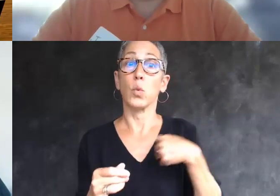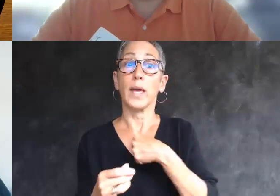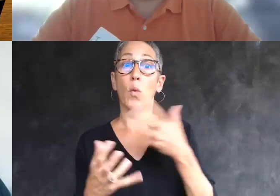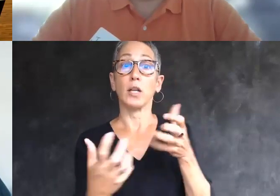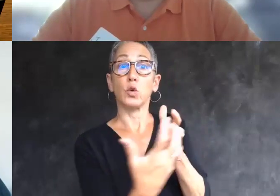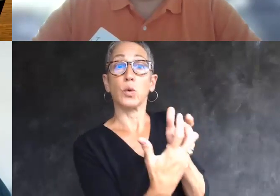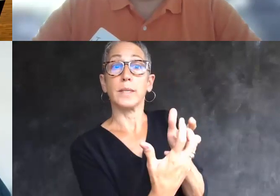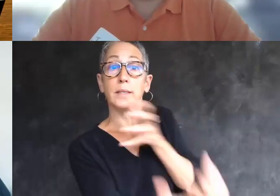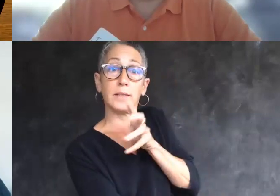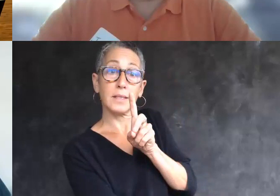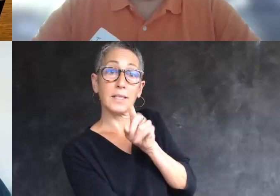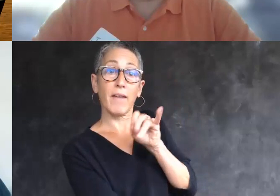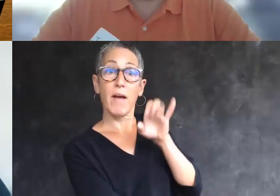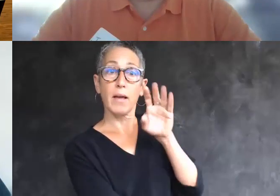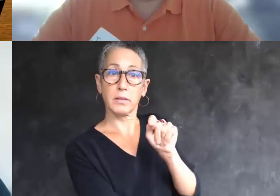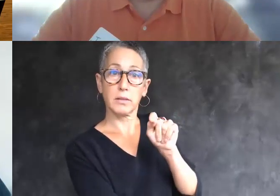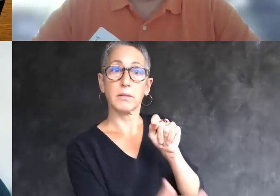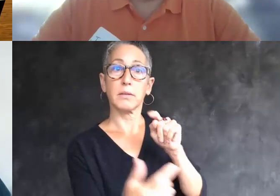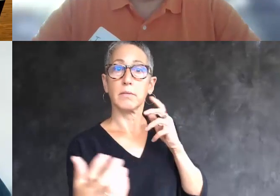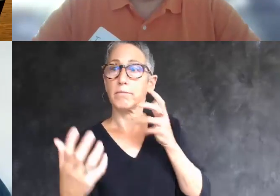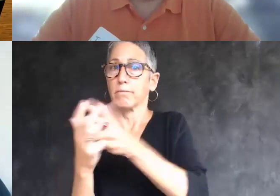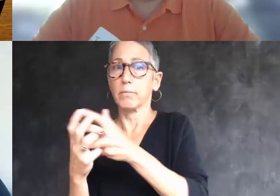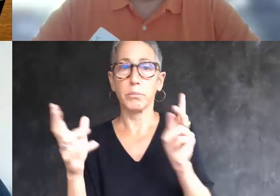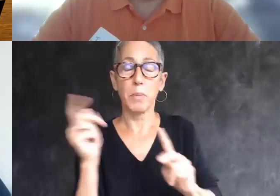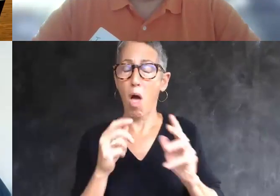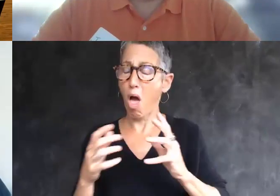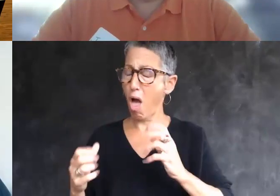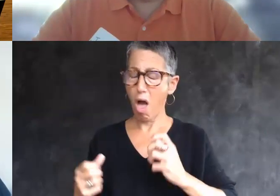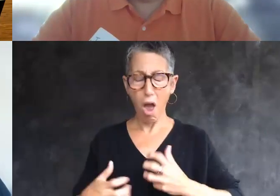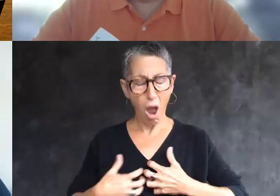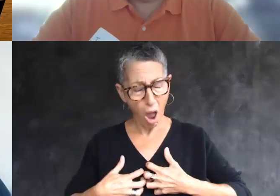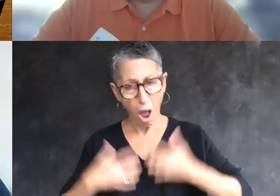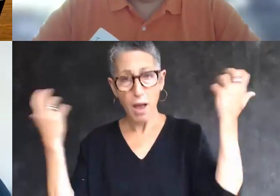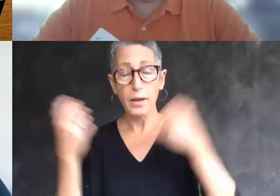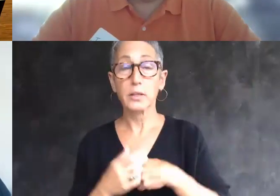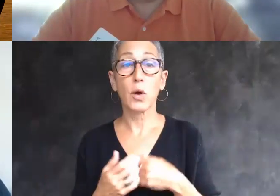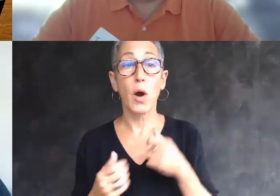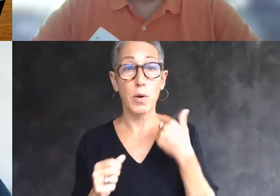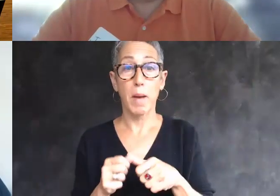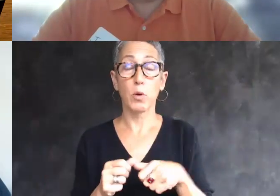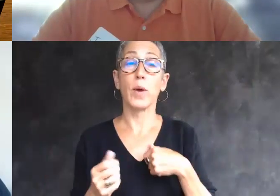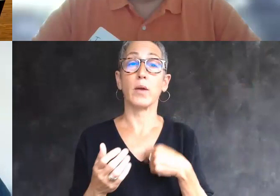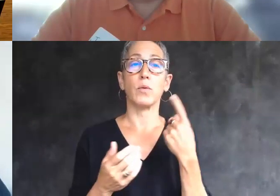But I was looking at this interview for a work project that I'm on recently, and it was talking about how if we had airplanes that we were flying